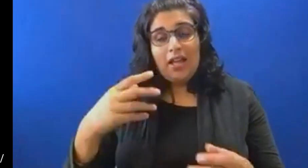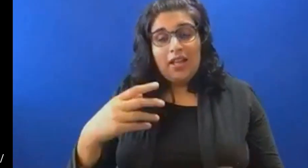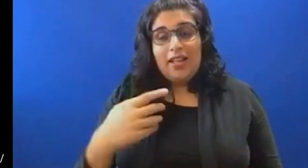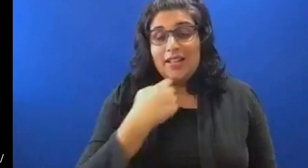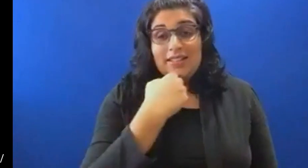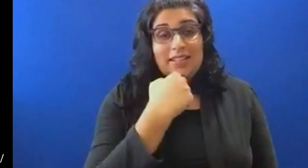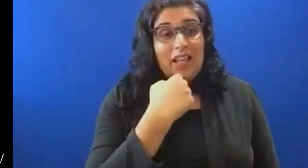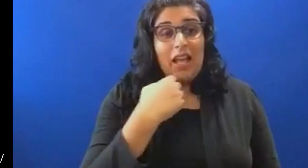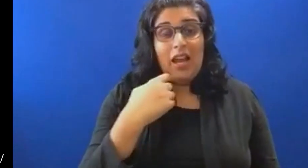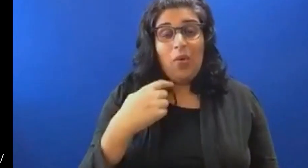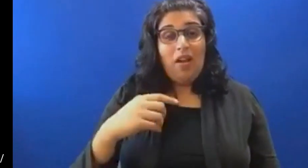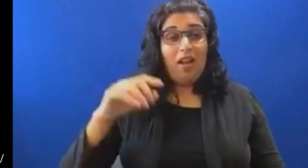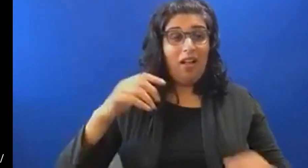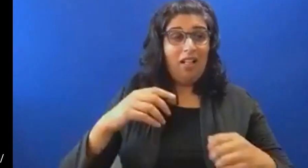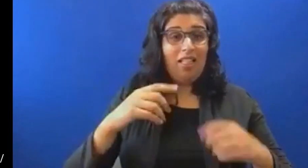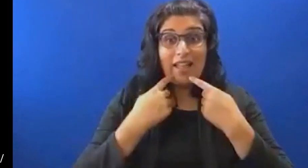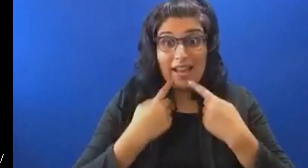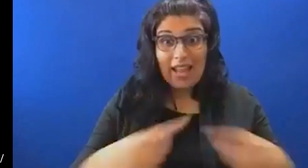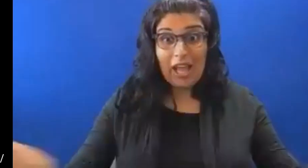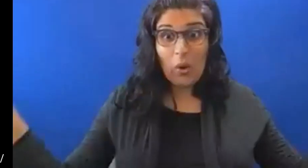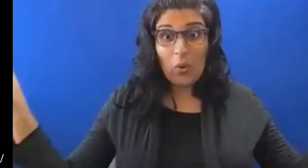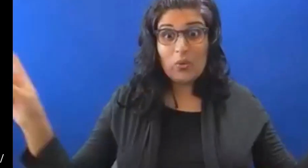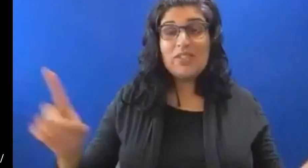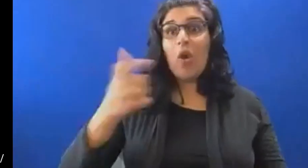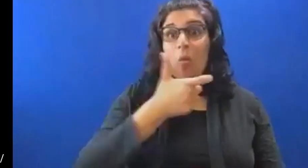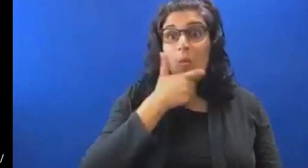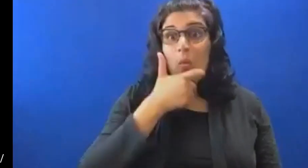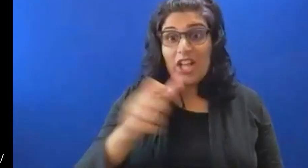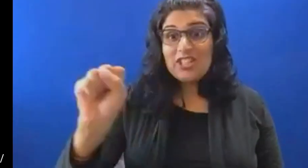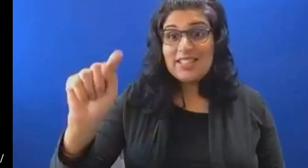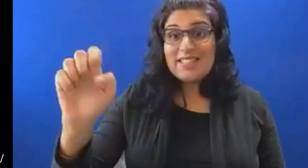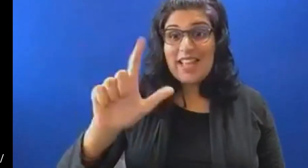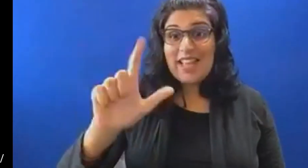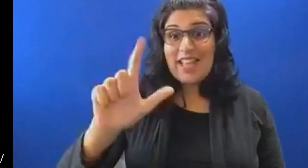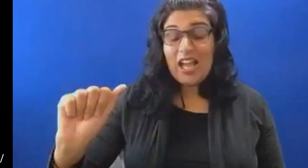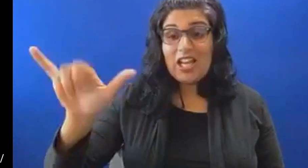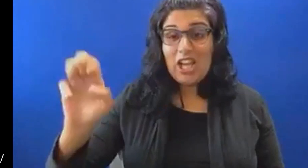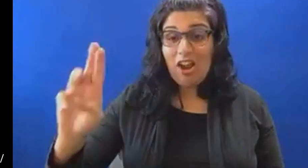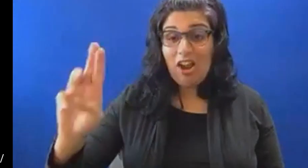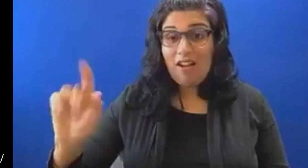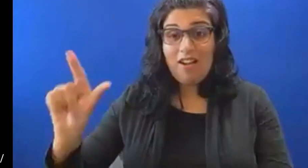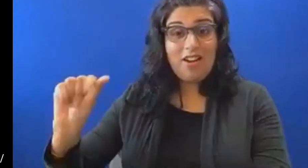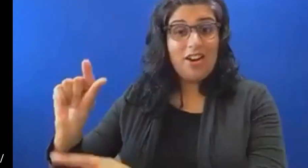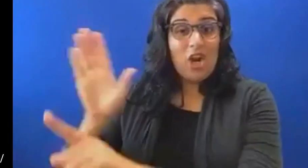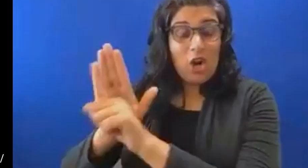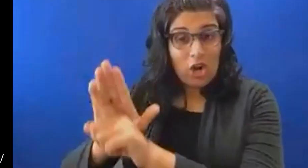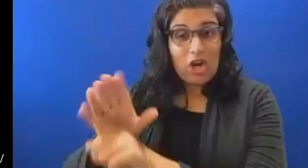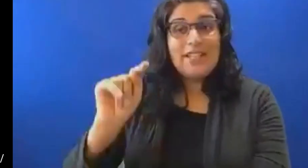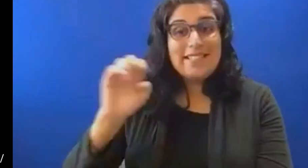day every day because I think it does such a great job of explaining why it's not an